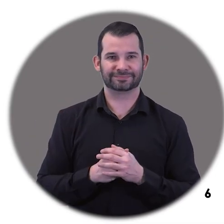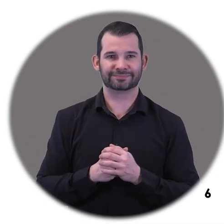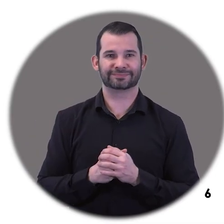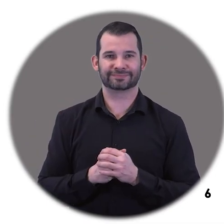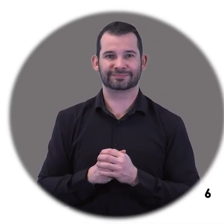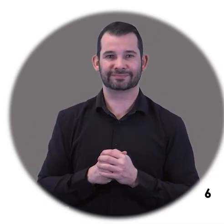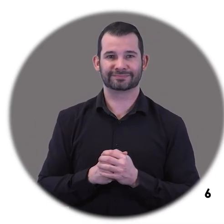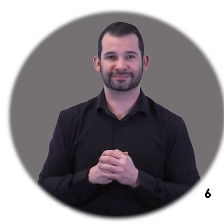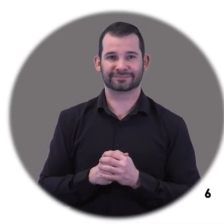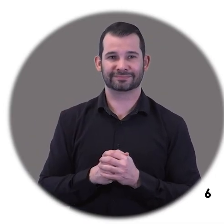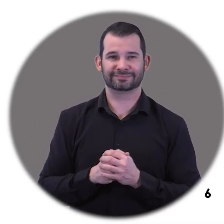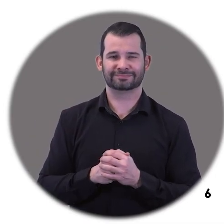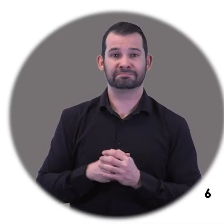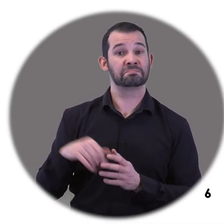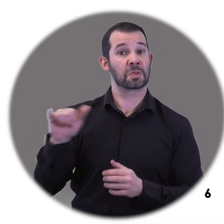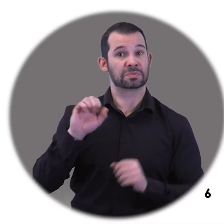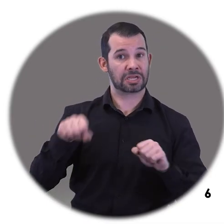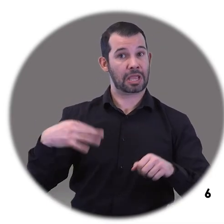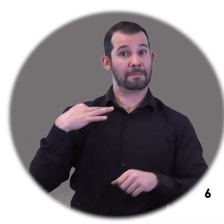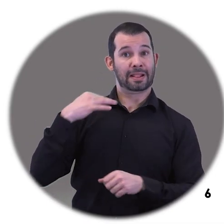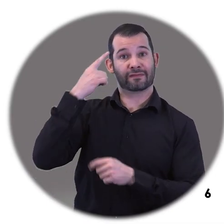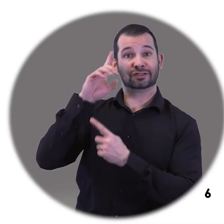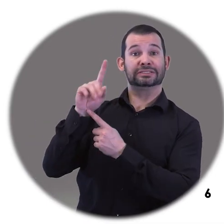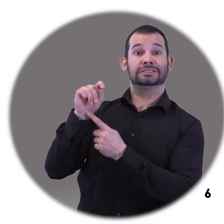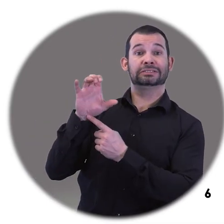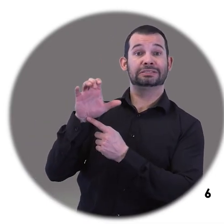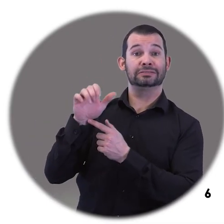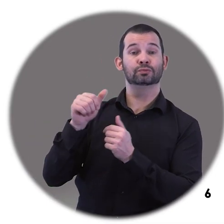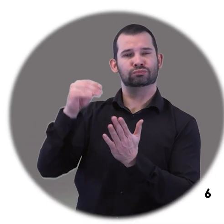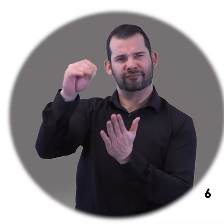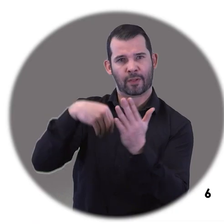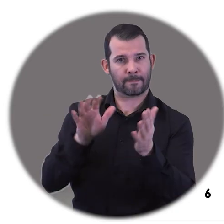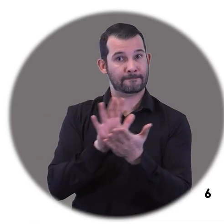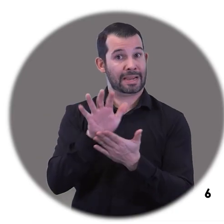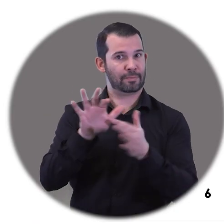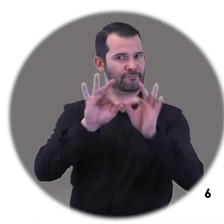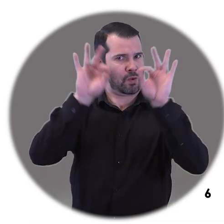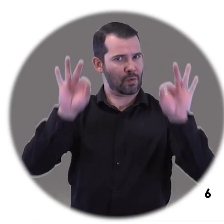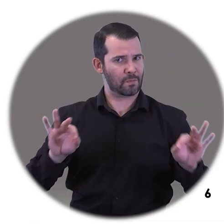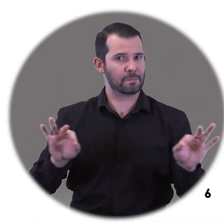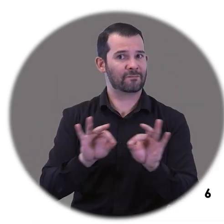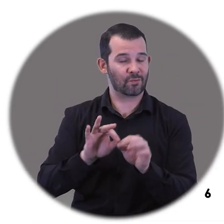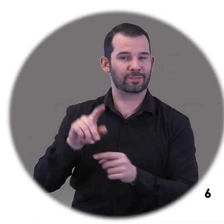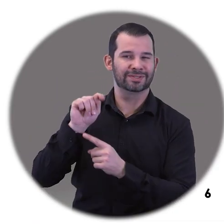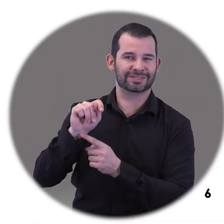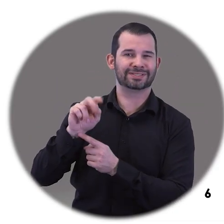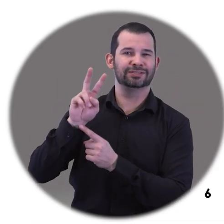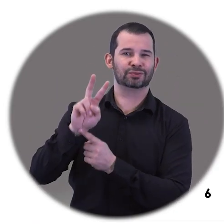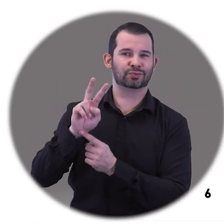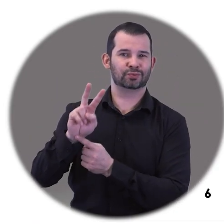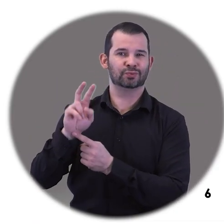You can also apply for the DTC by filling out a paper Form T2201.